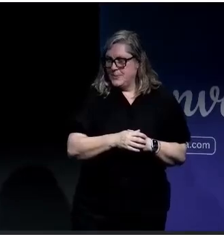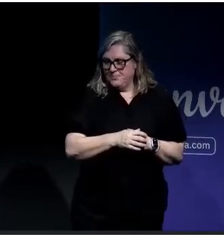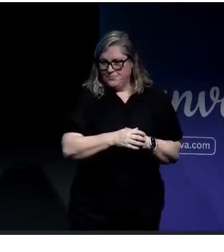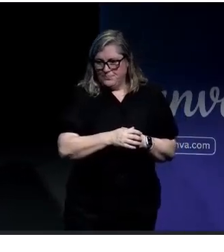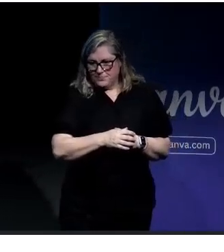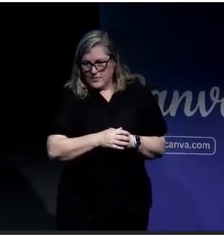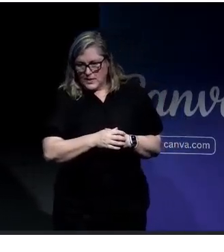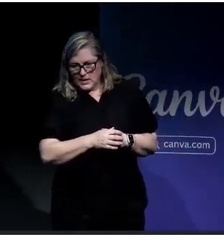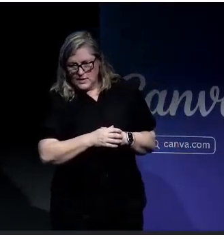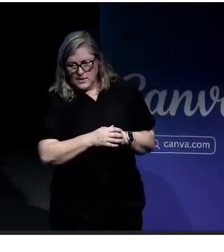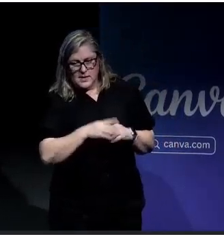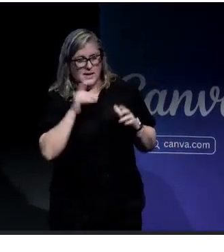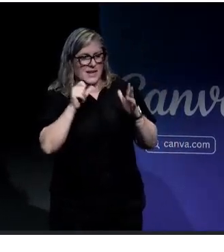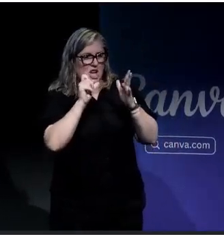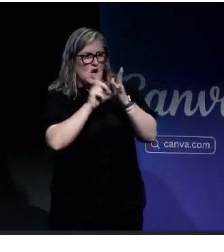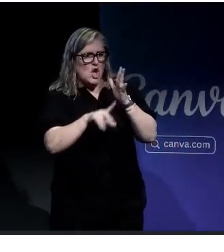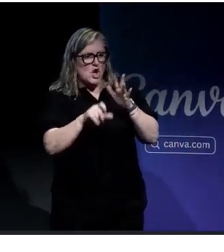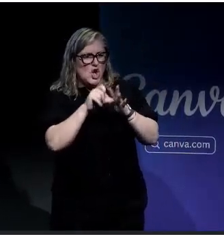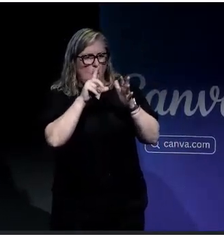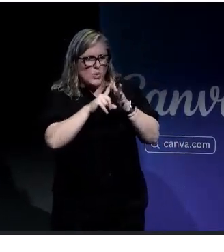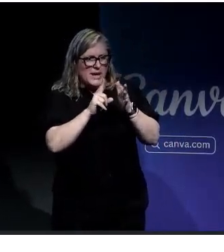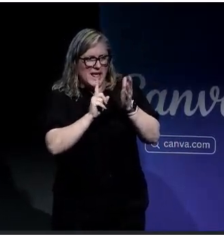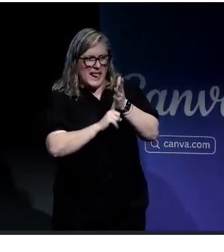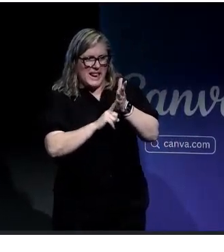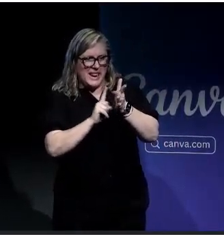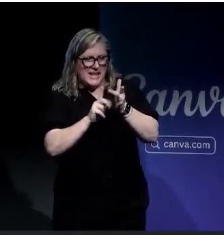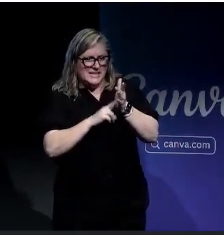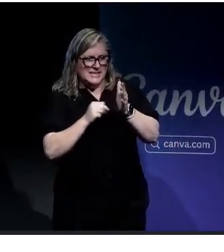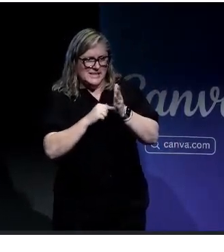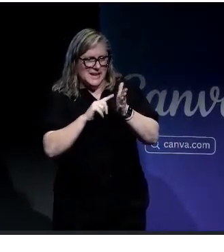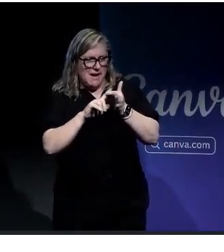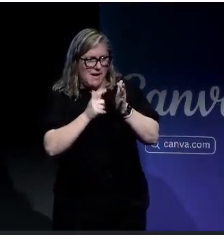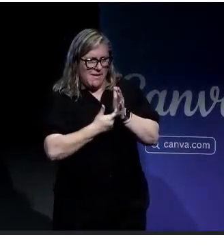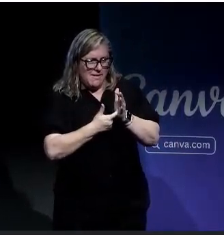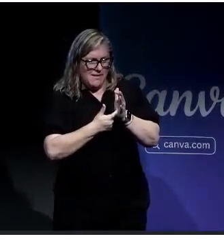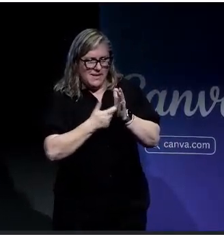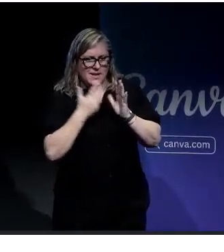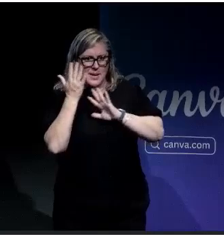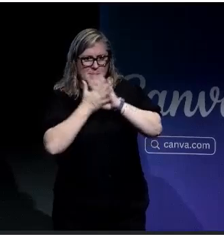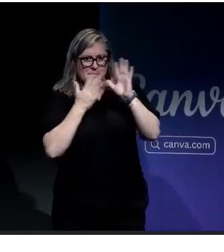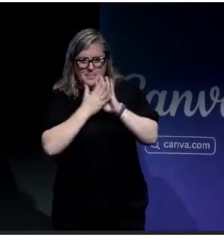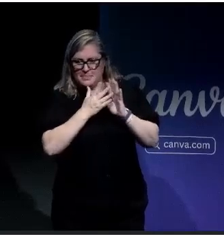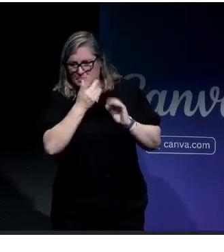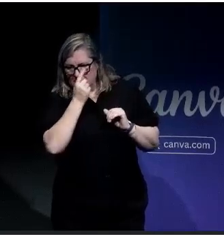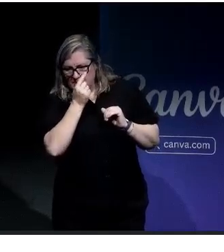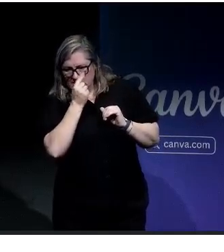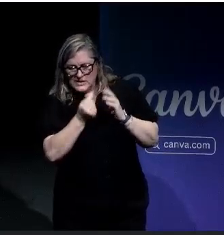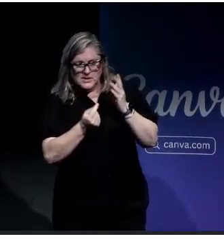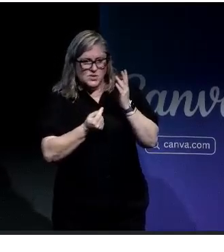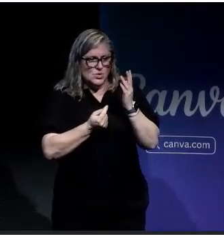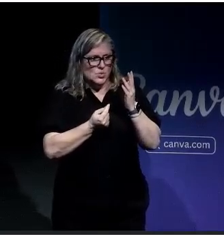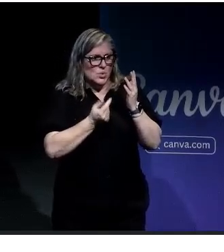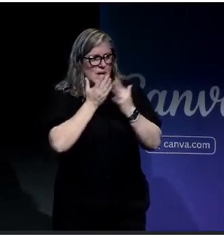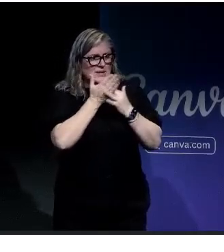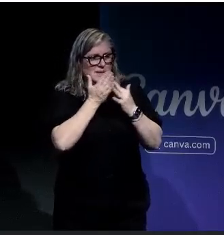There are code linters. So that will highlight potential accessibility issues as development is happening. So that can be in the code editor.